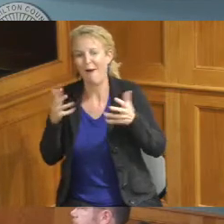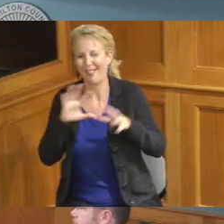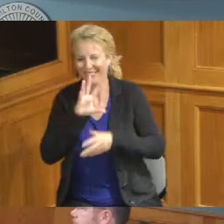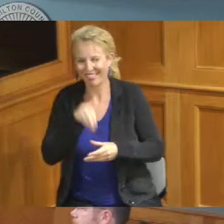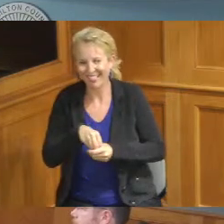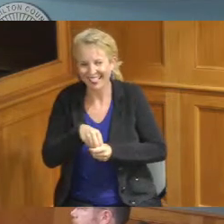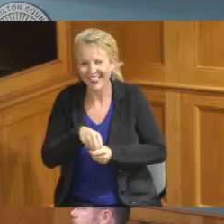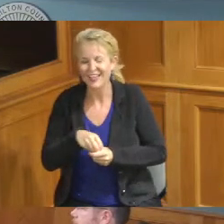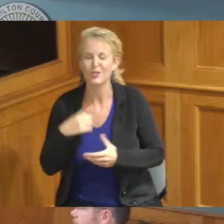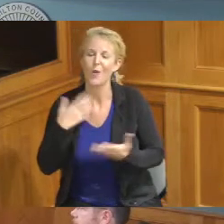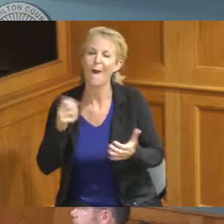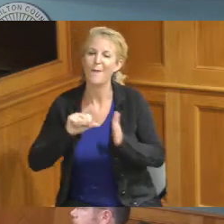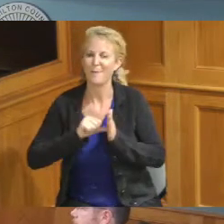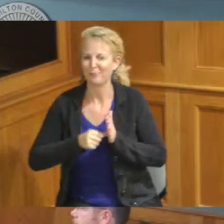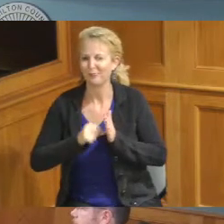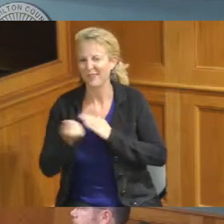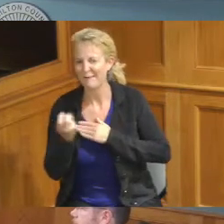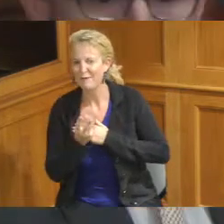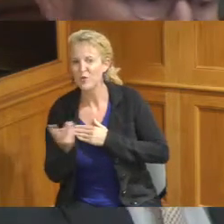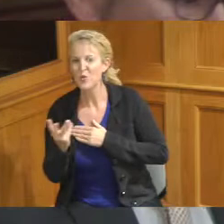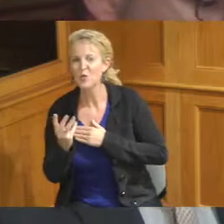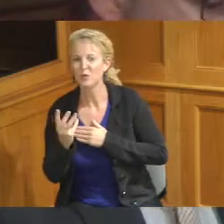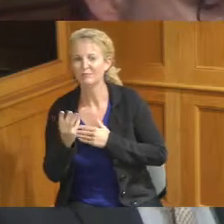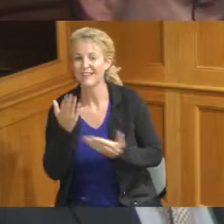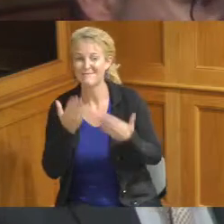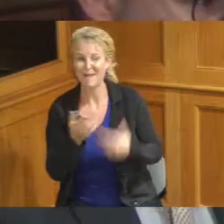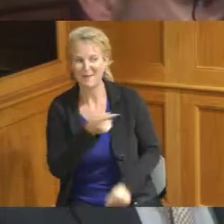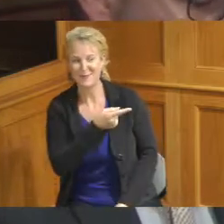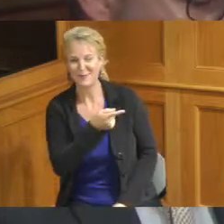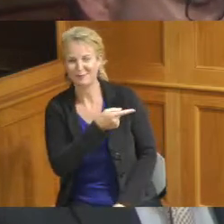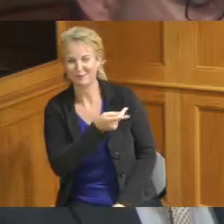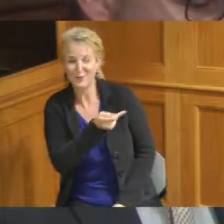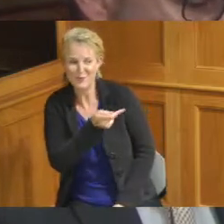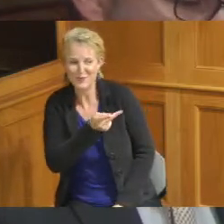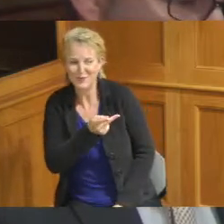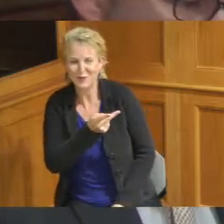I'm going to highlight them with the fear that you guys might be highlighting as well but we can all